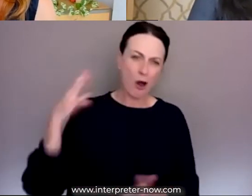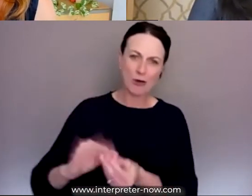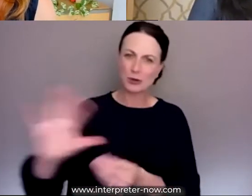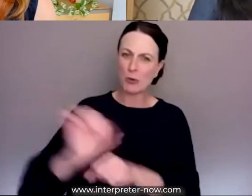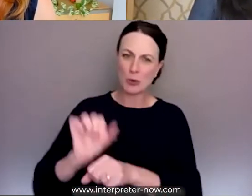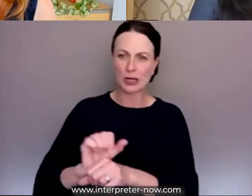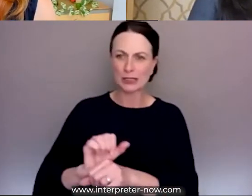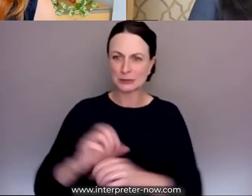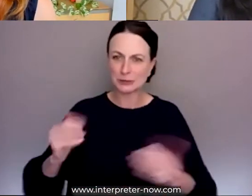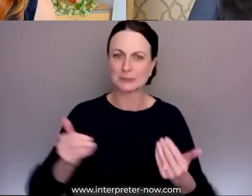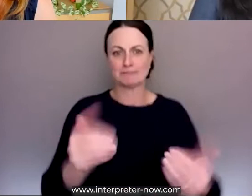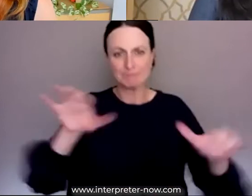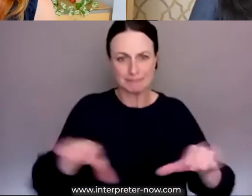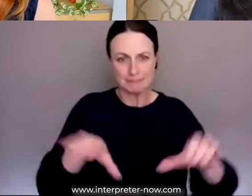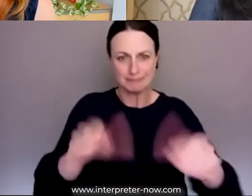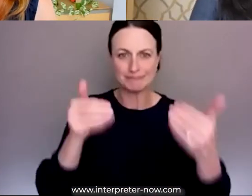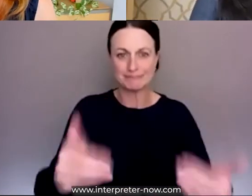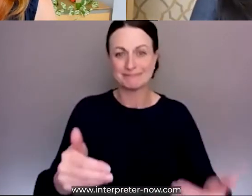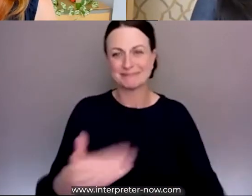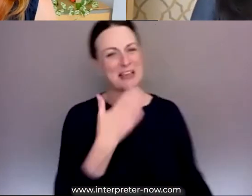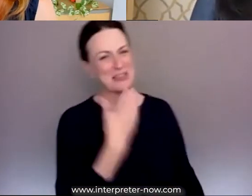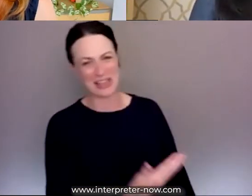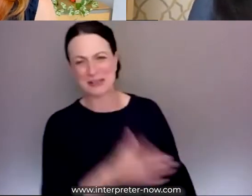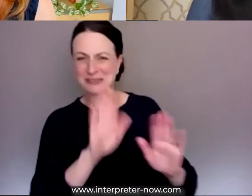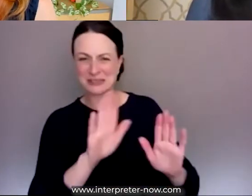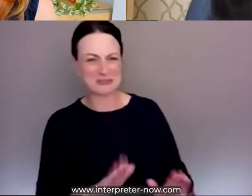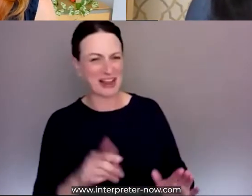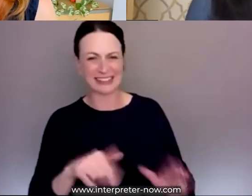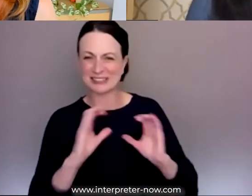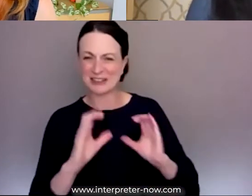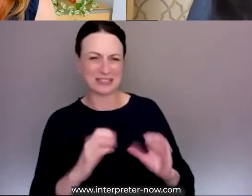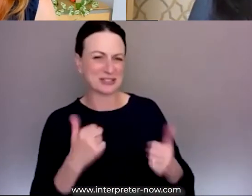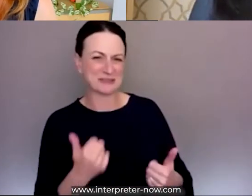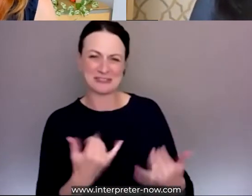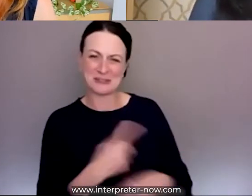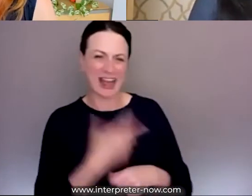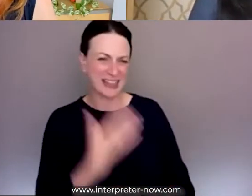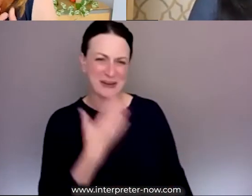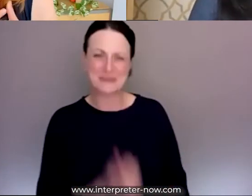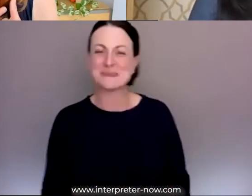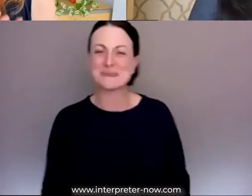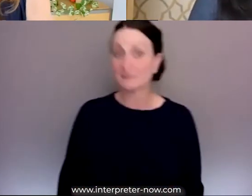change forward. Thank you. It was great to have this conversation today. Yeah, yeah.